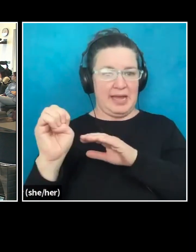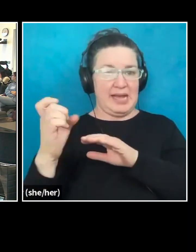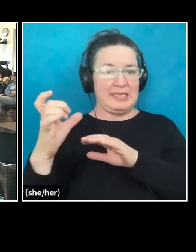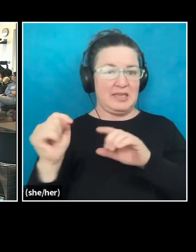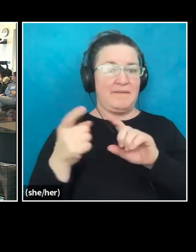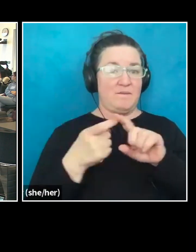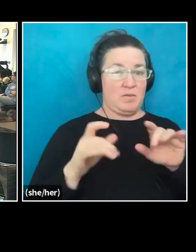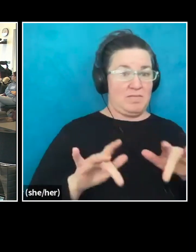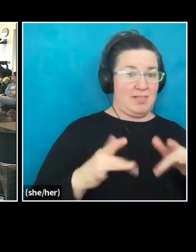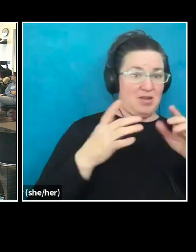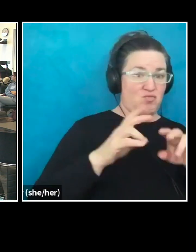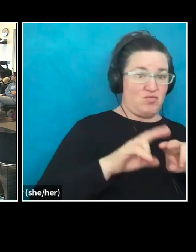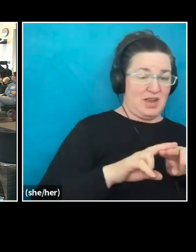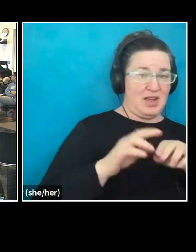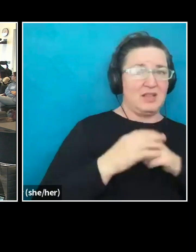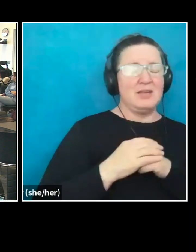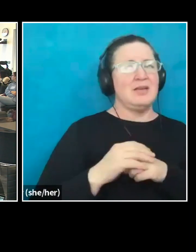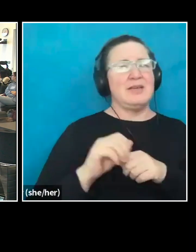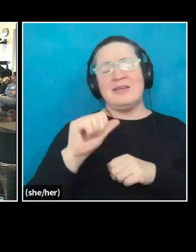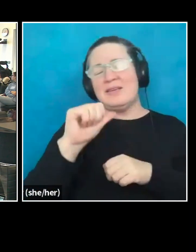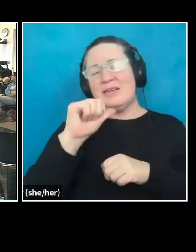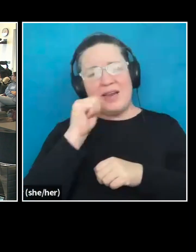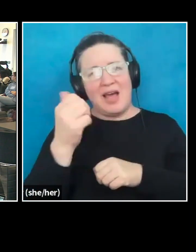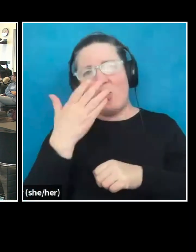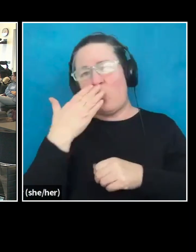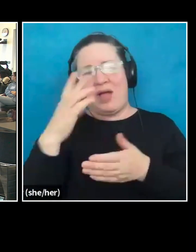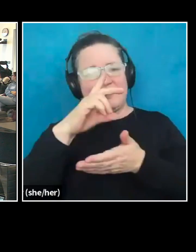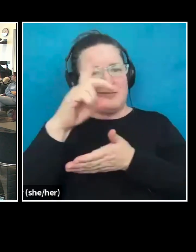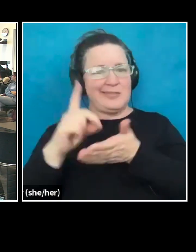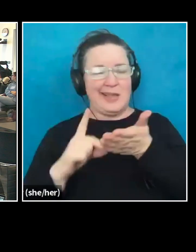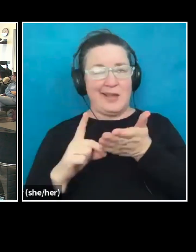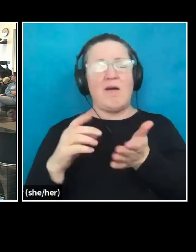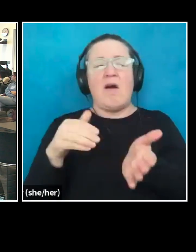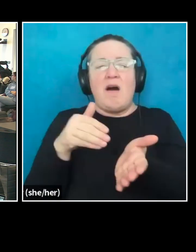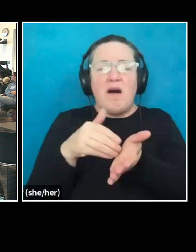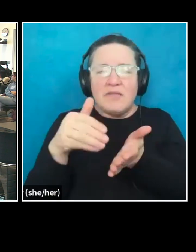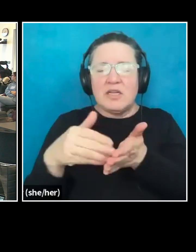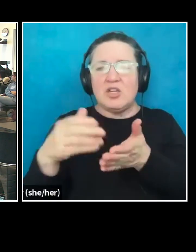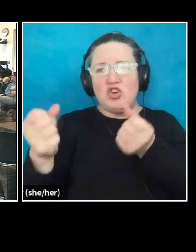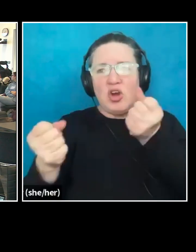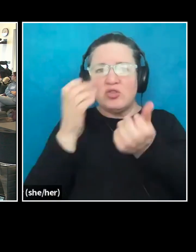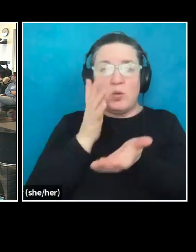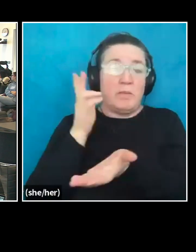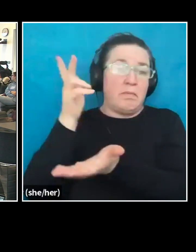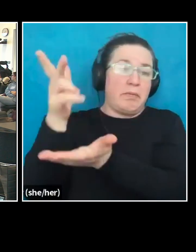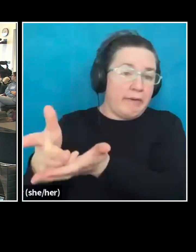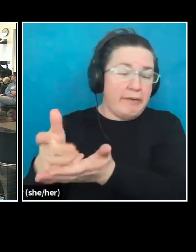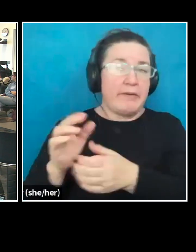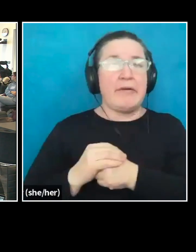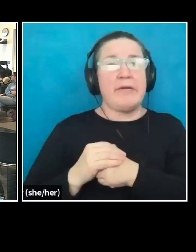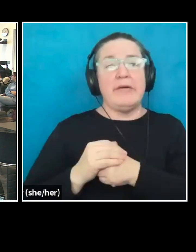that it usually is used for a parking lot um, or deliveries and there are people like trying